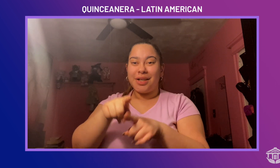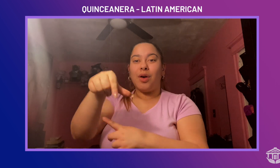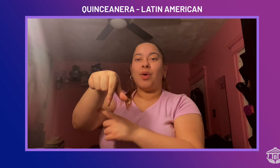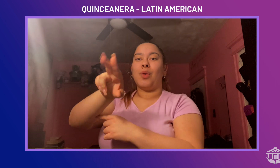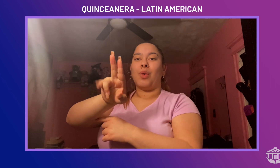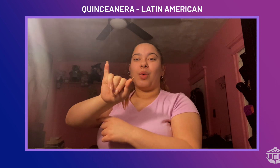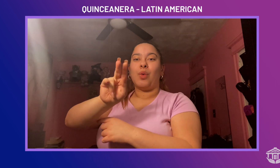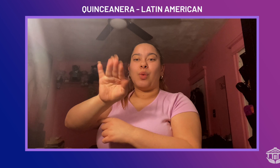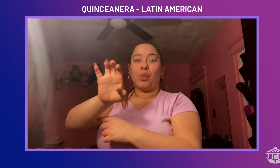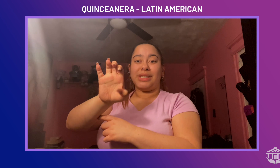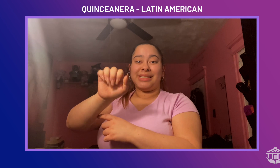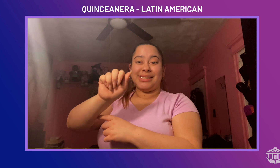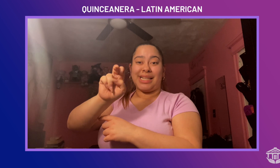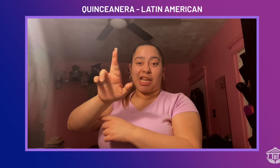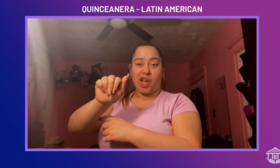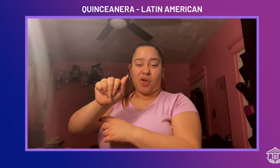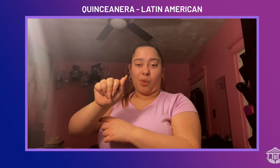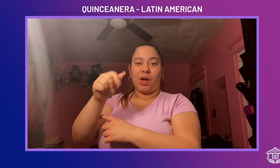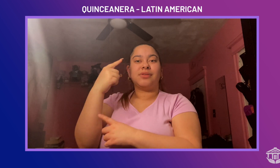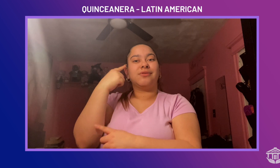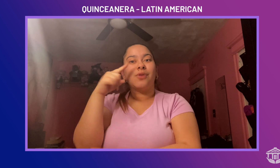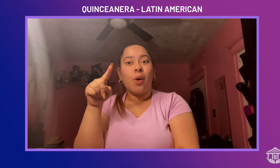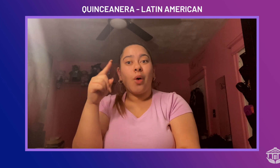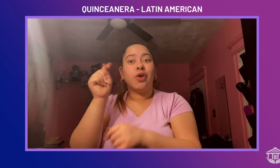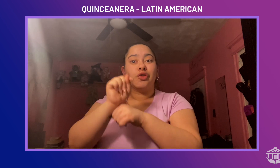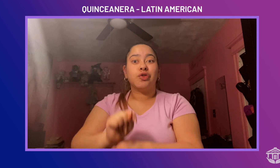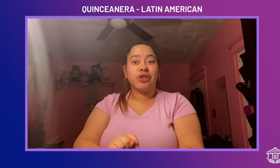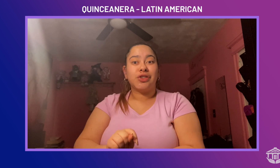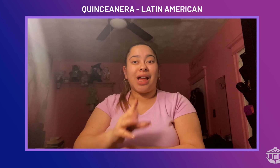Quinceaneras are a traditional celebration for hispanic people around the world.